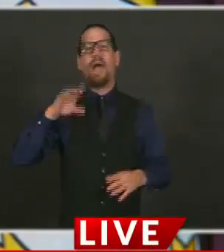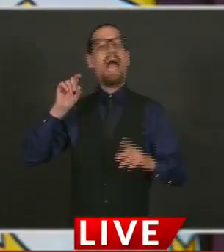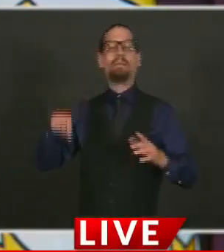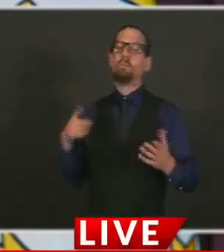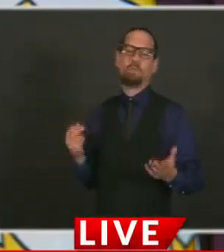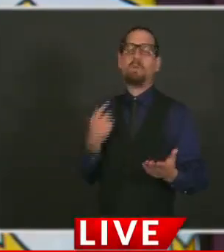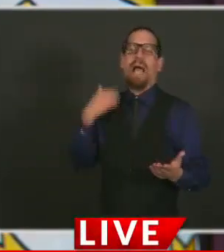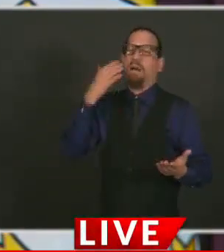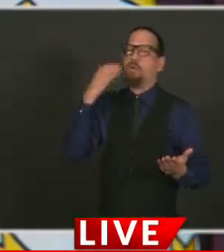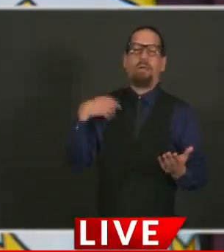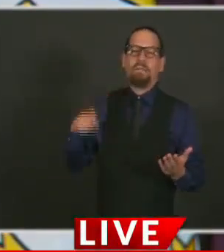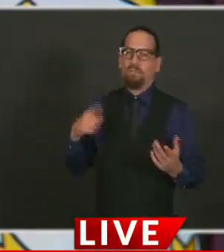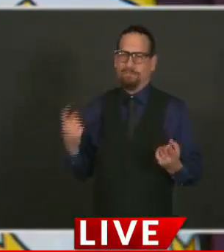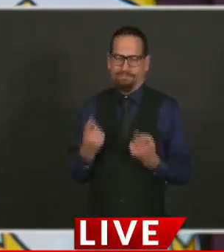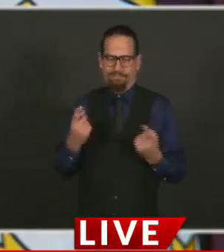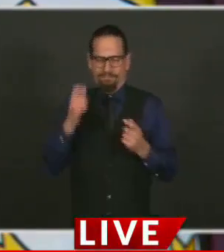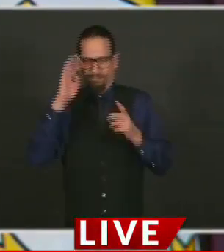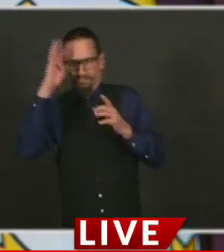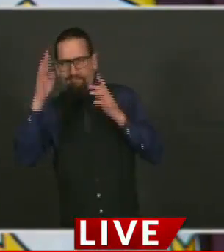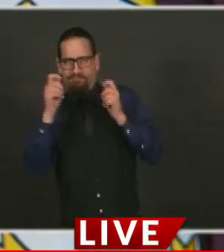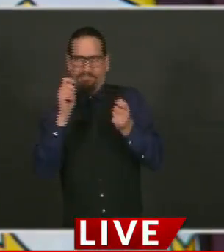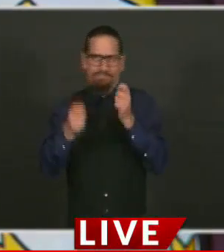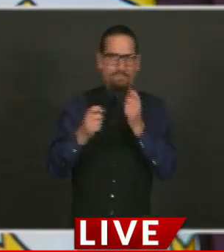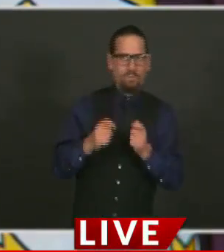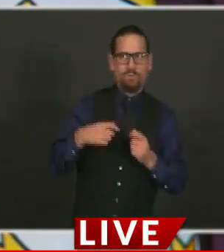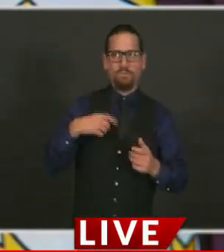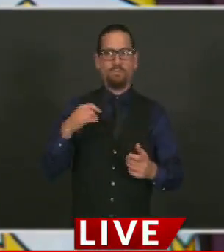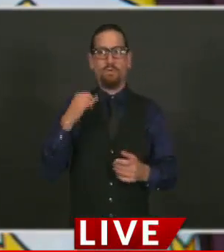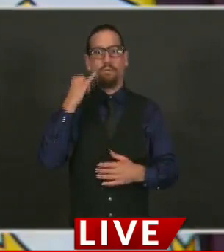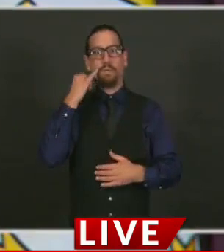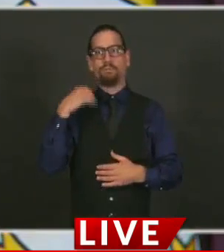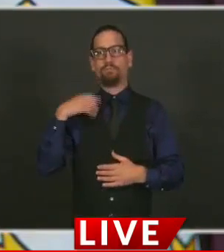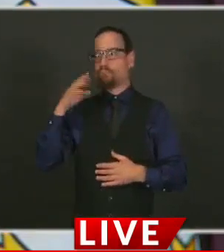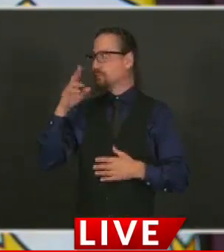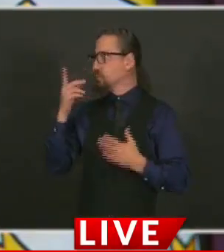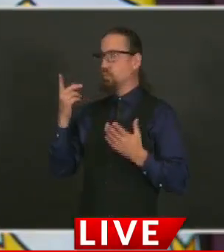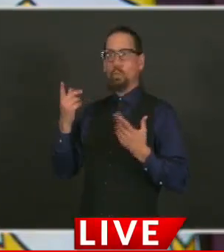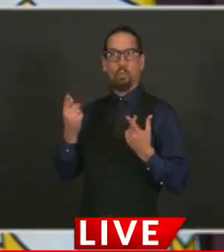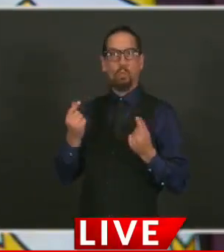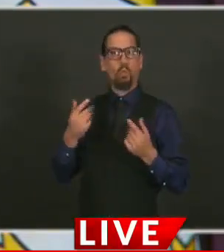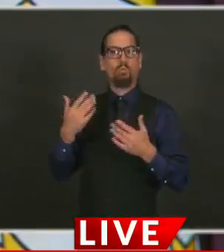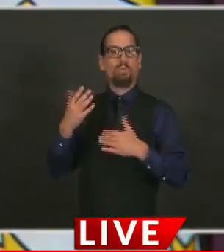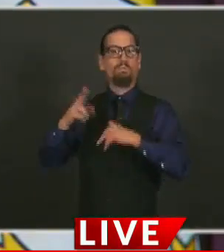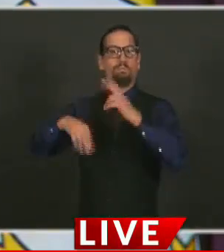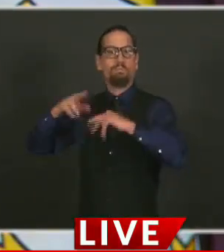THROUGH THE DATA, THE OPTIONS. I KNOW I NEED TO DO SOMETHING. IT IS CRYSTAL CLEAR TO ME THAT